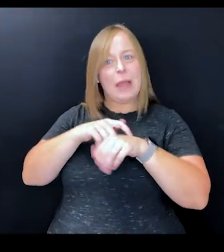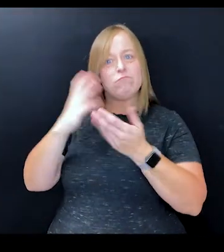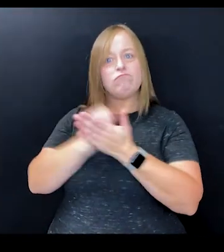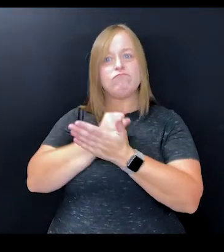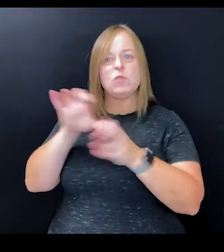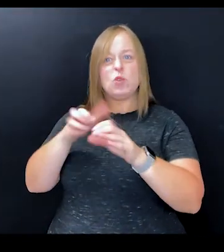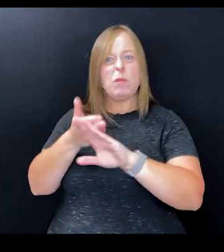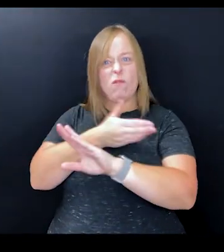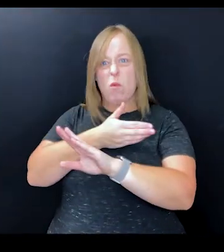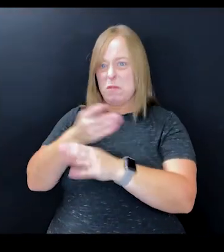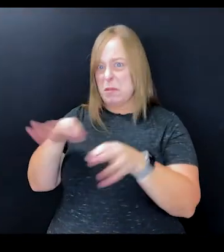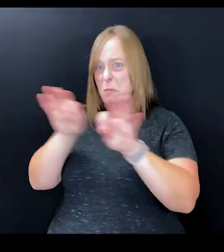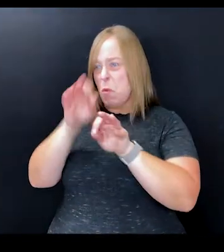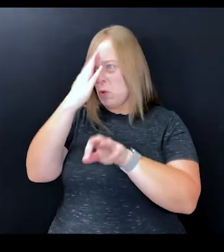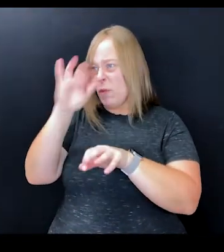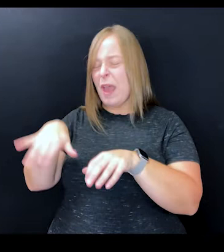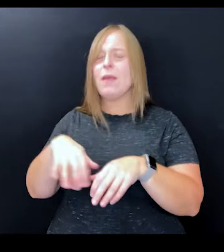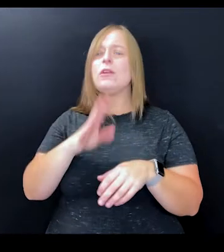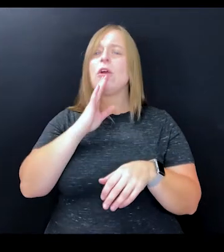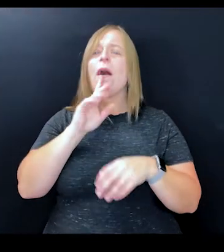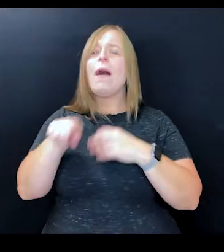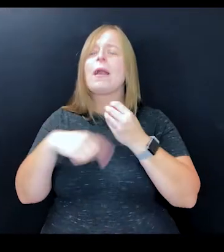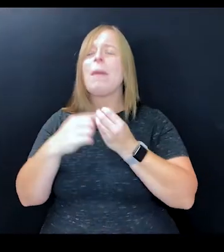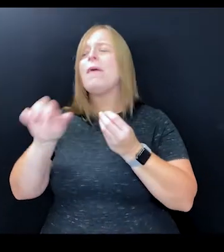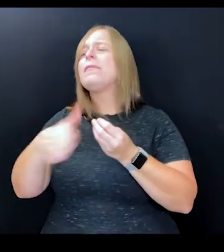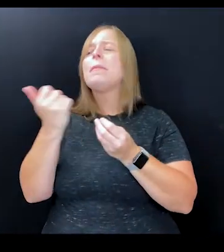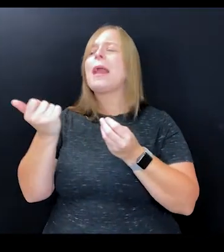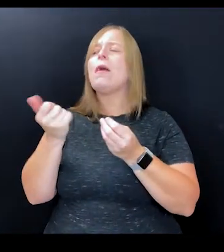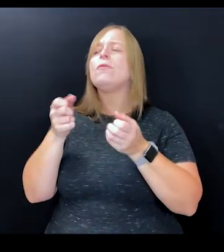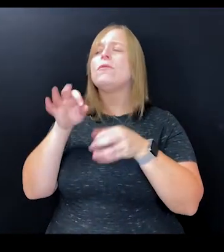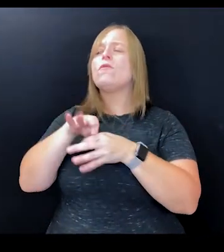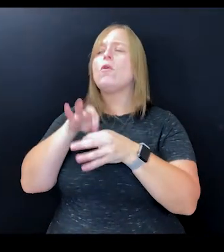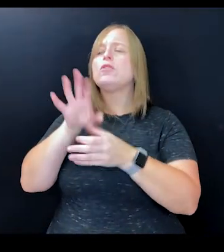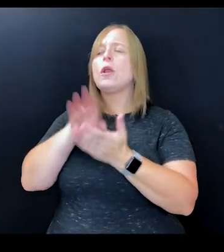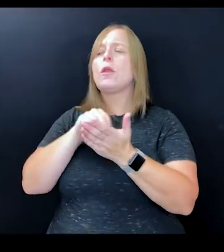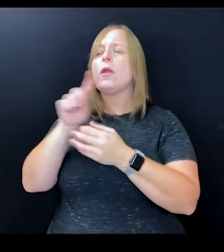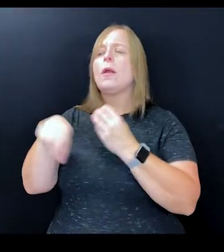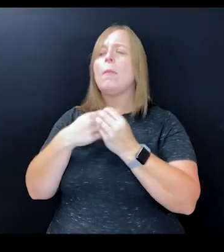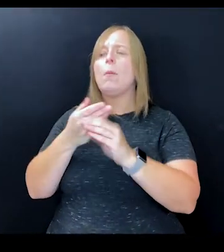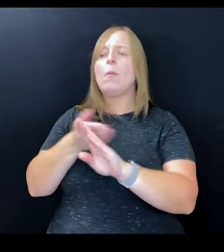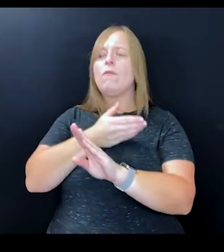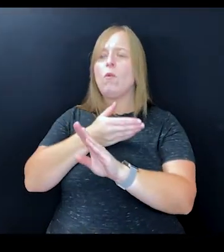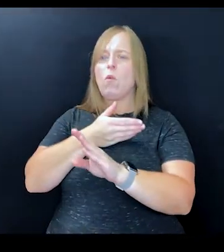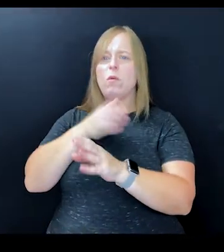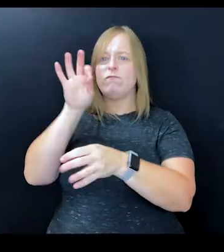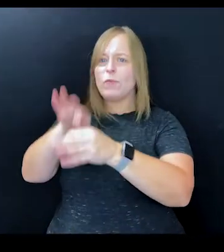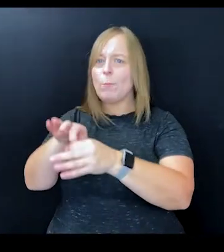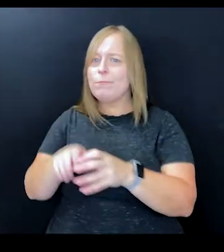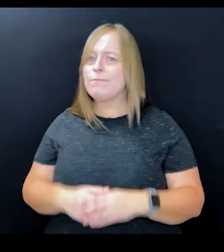So that's really important for us to know. Let's talk about something else that voters should learn about before they do go cast their vote.